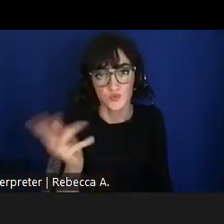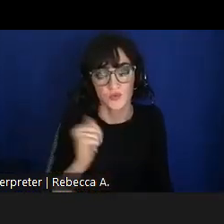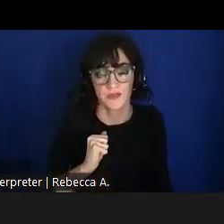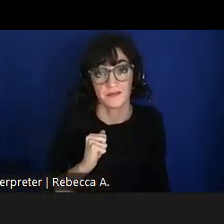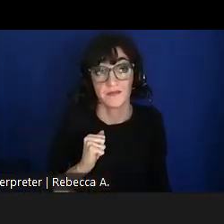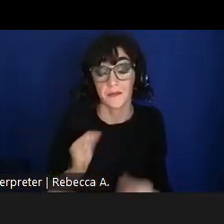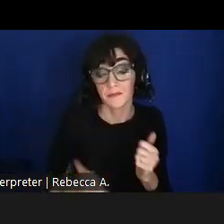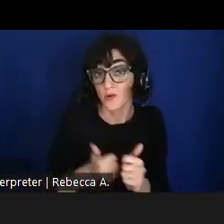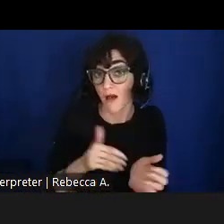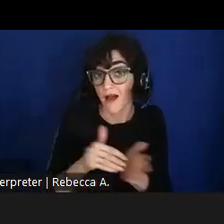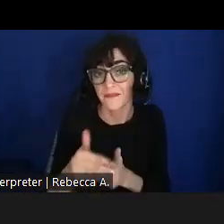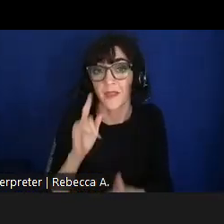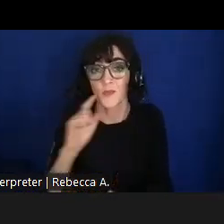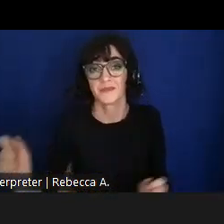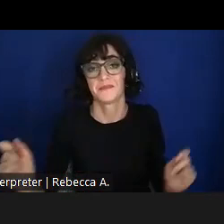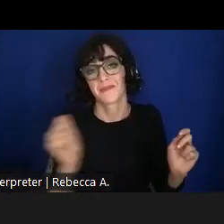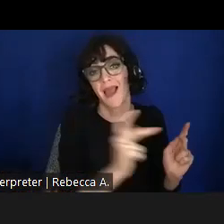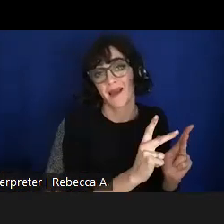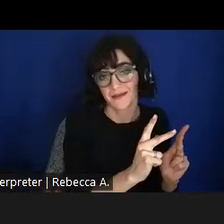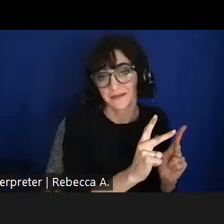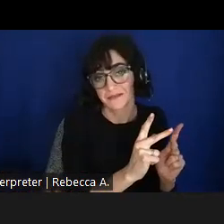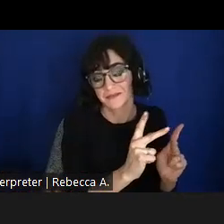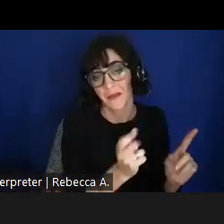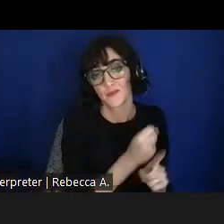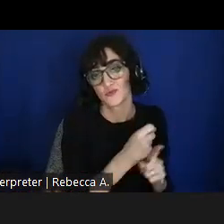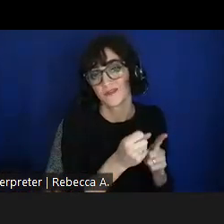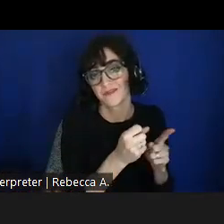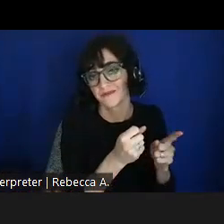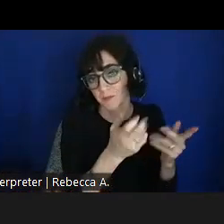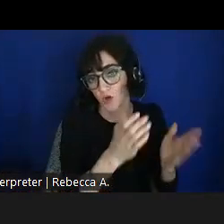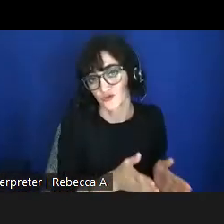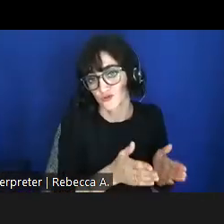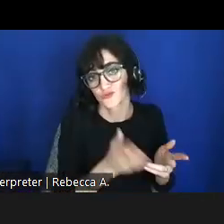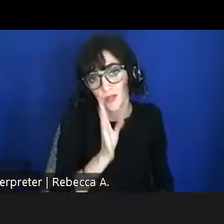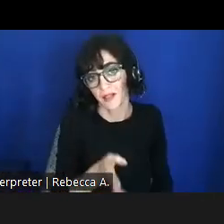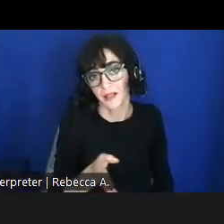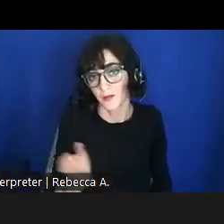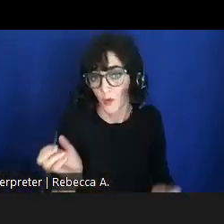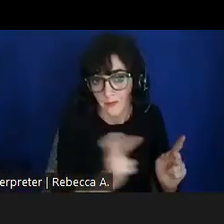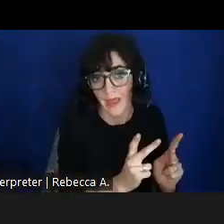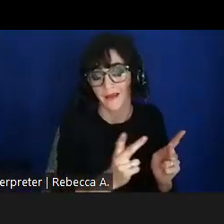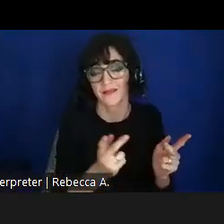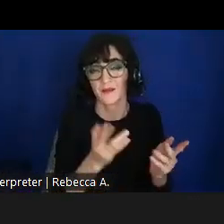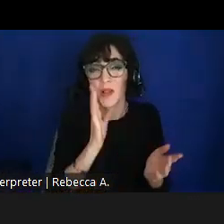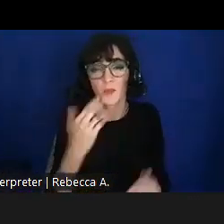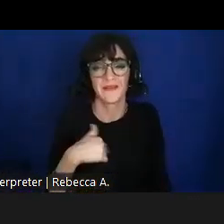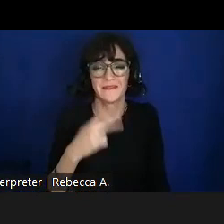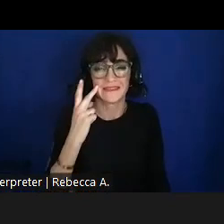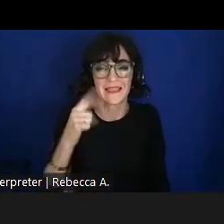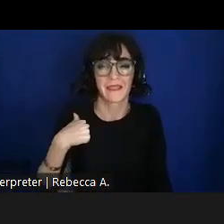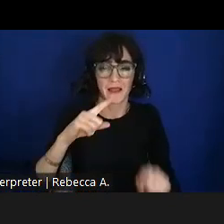is back with an abusive partner right and so anywhere where an allegation of substance